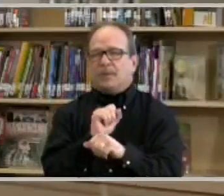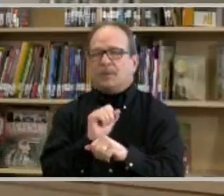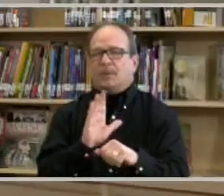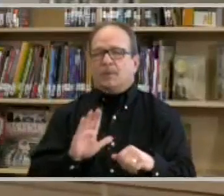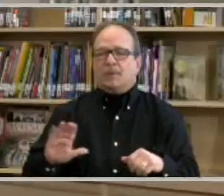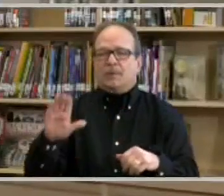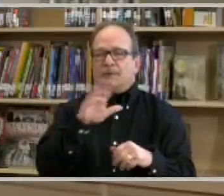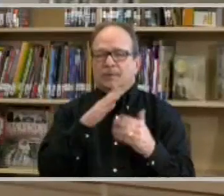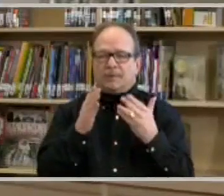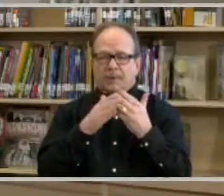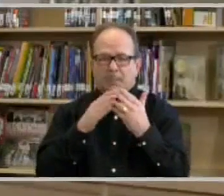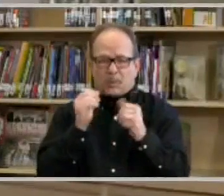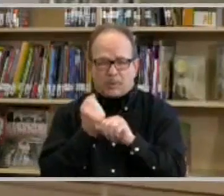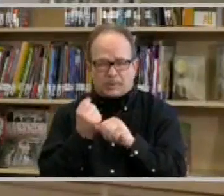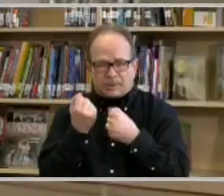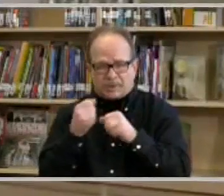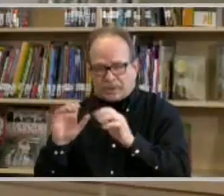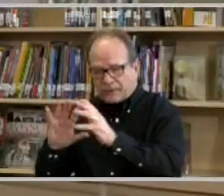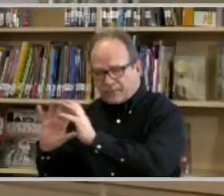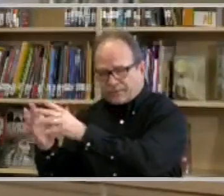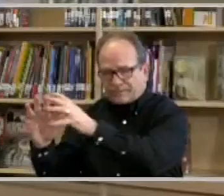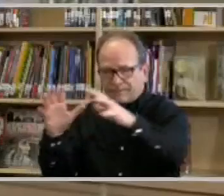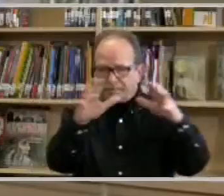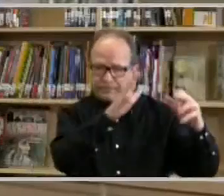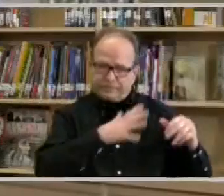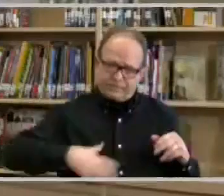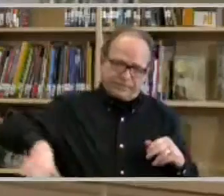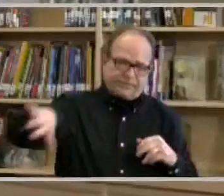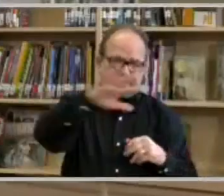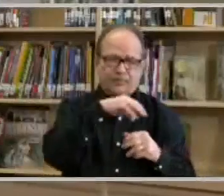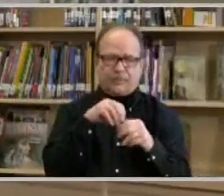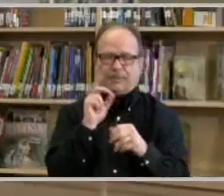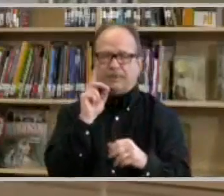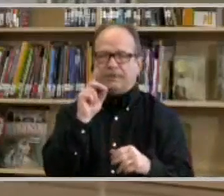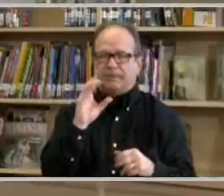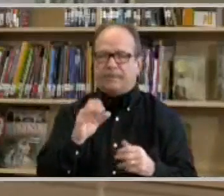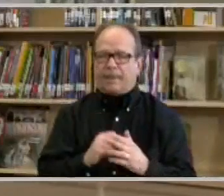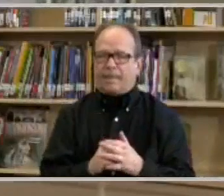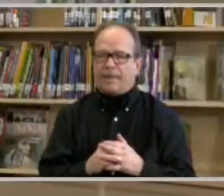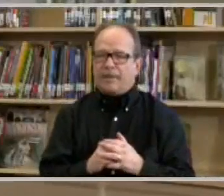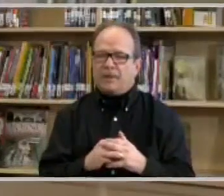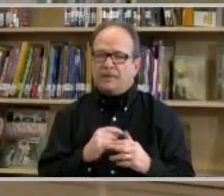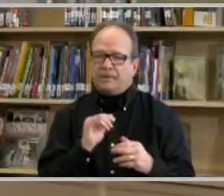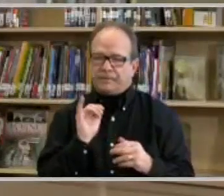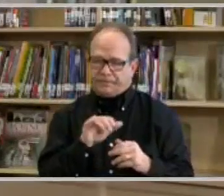FOCUSED ON WORKING TO MAKE NEIGHBORHOODS SAFER IN